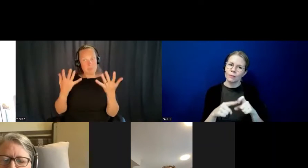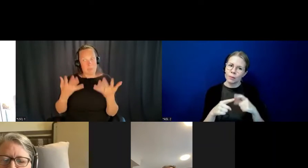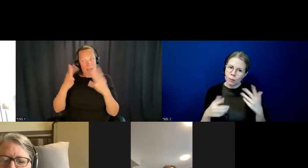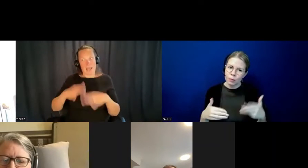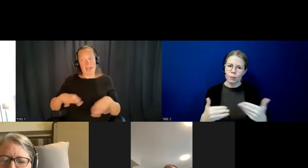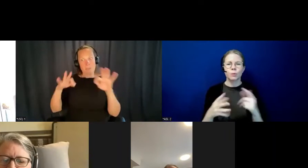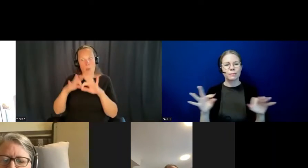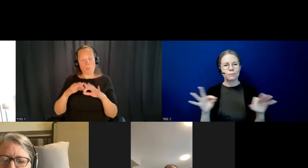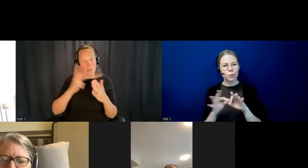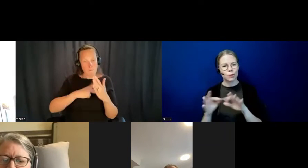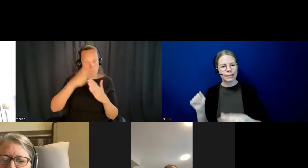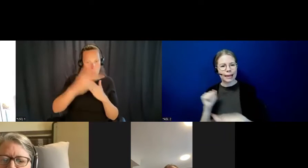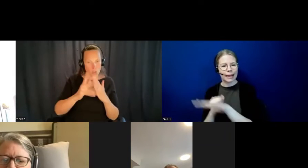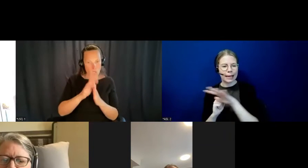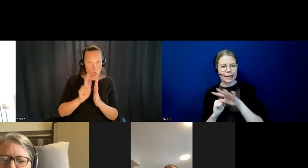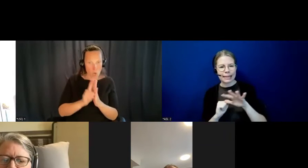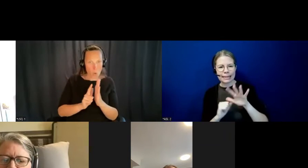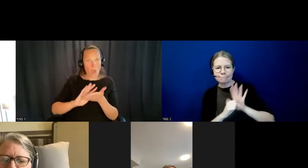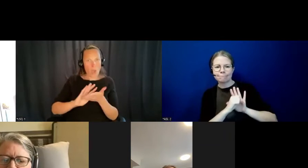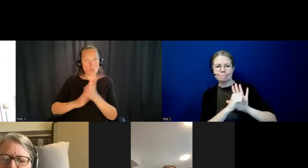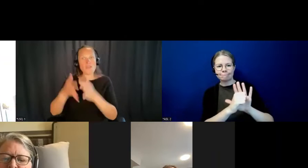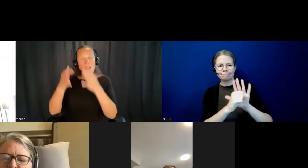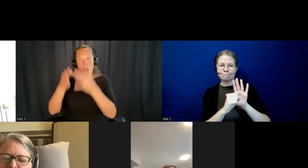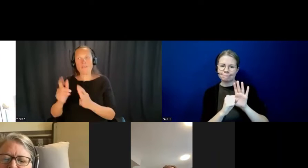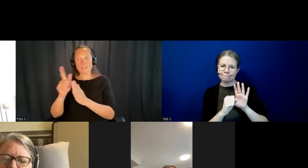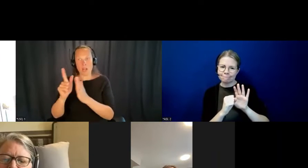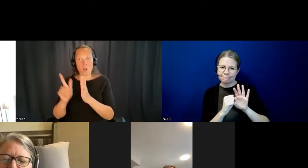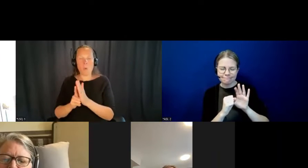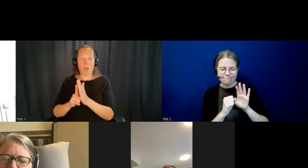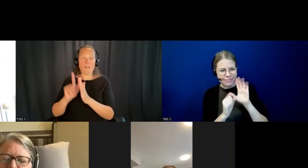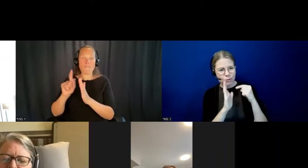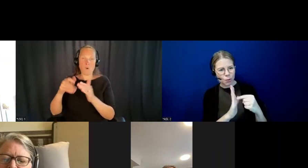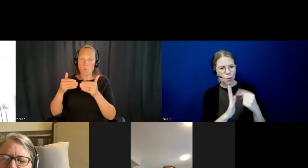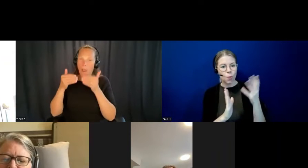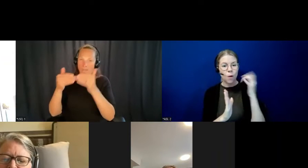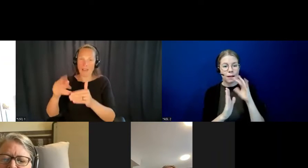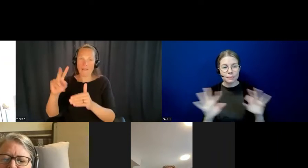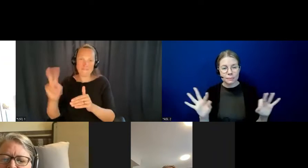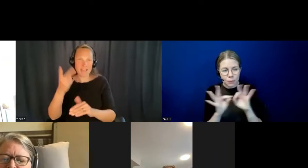PARTICULARLY TO PEOPLE WITH DISABILITIES, AND HOW THAT PRODUCES FAIRNESS AND EQUITY